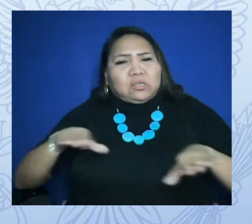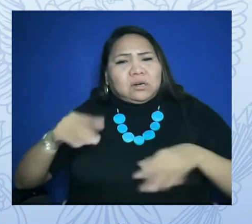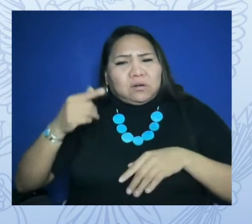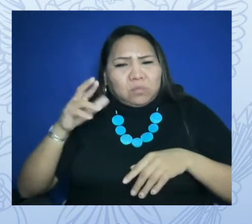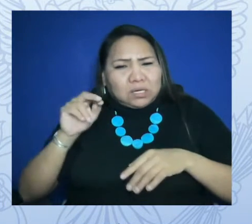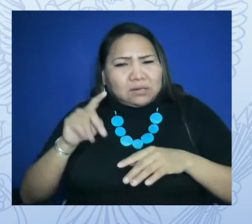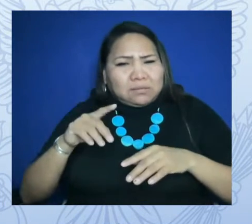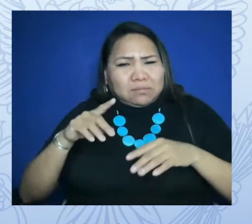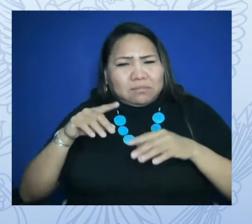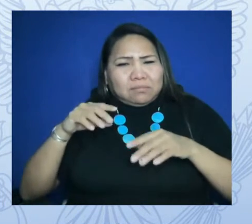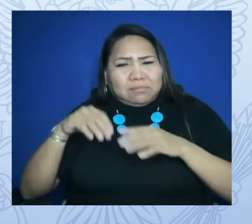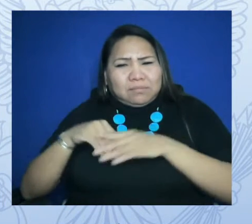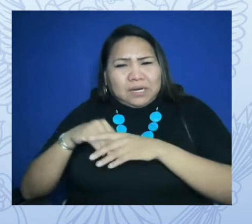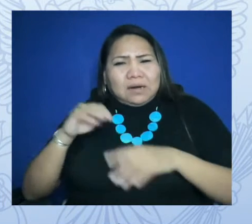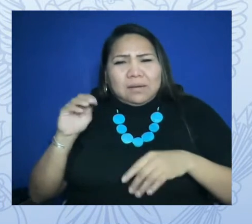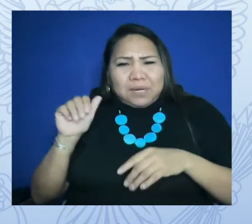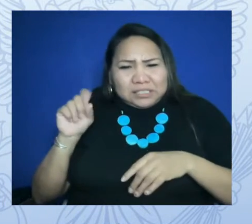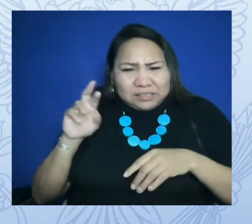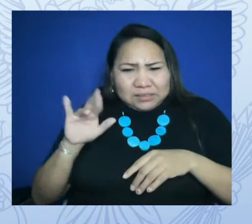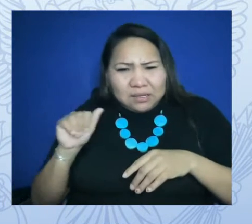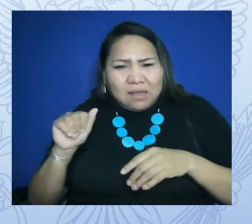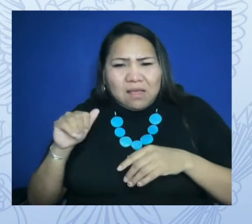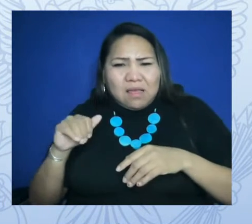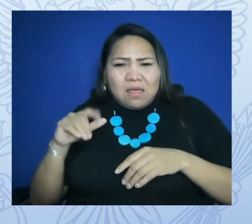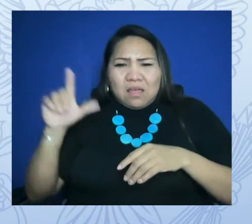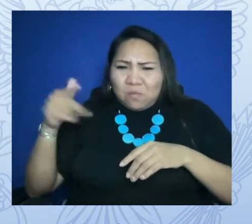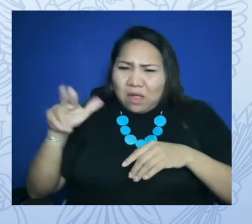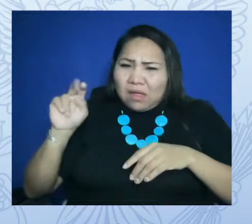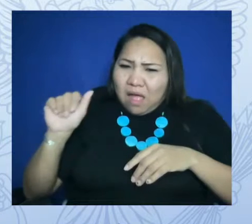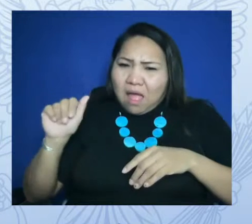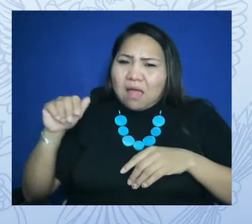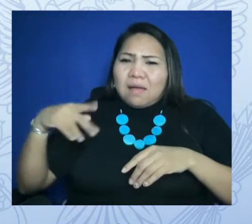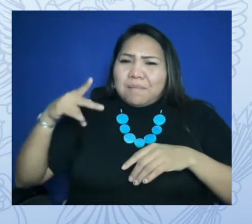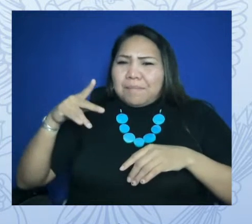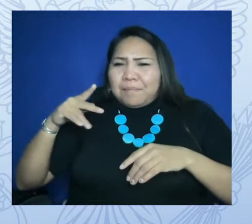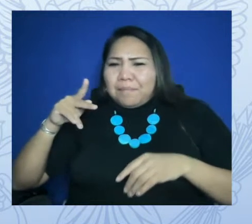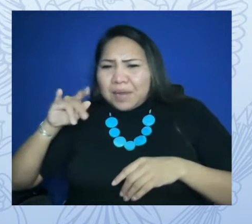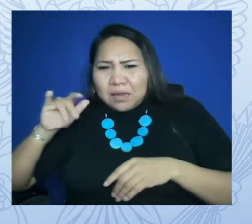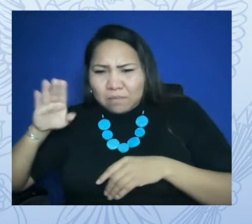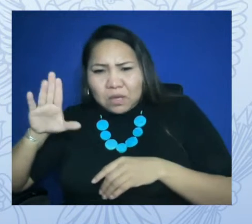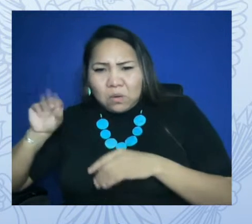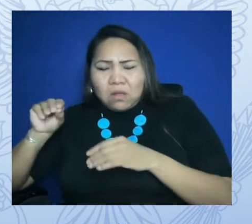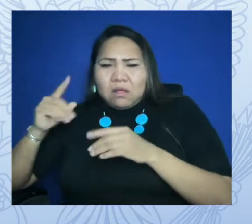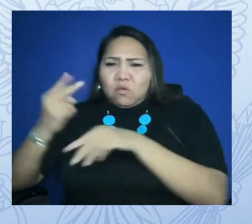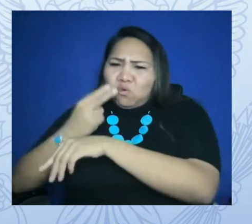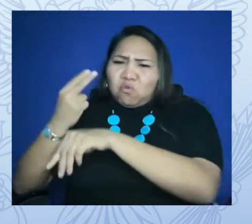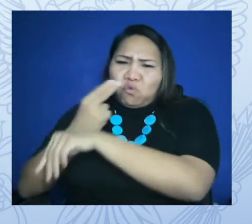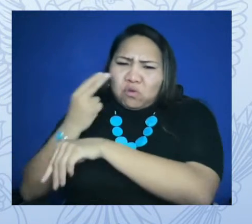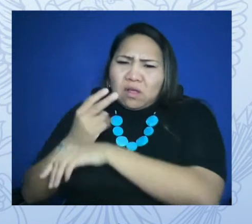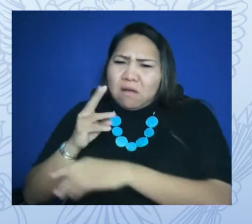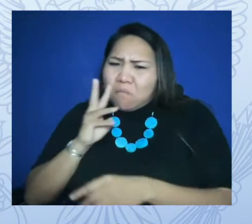and the hours I spend hauling water to my grandmother's home from the one spigot in the middle of the village.